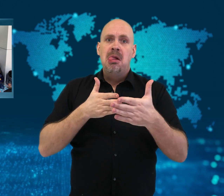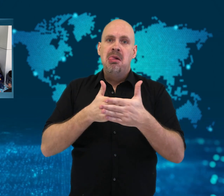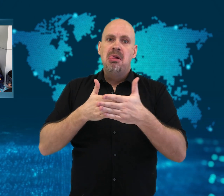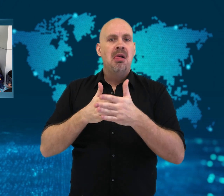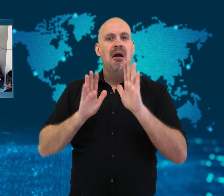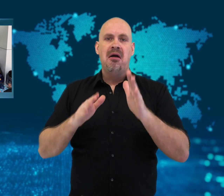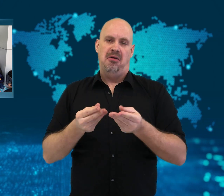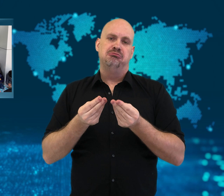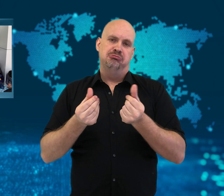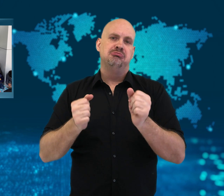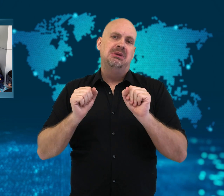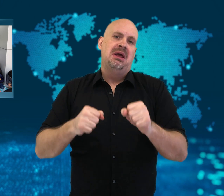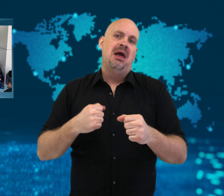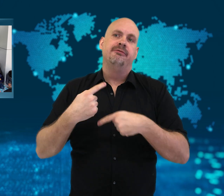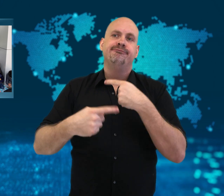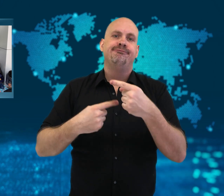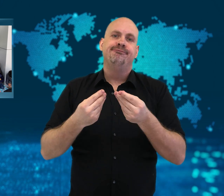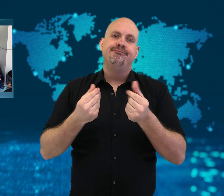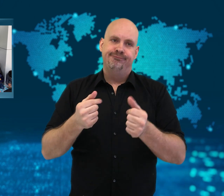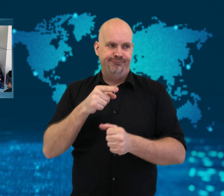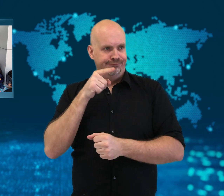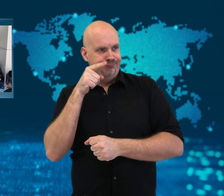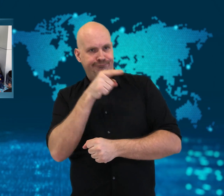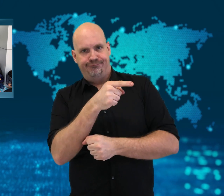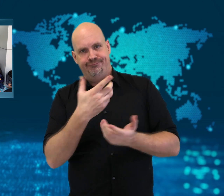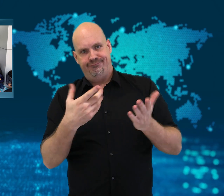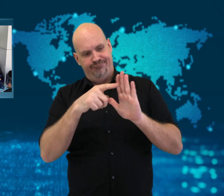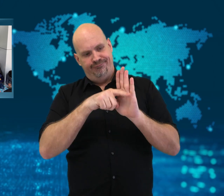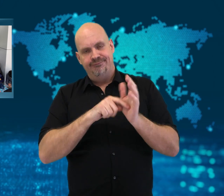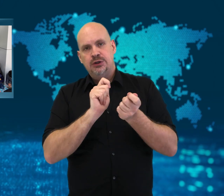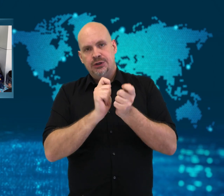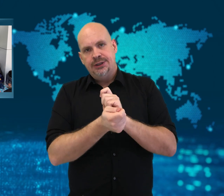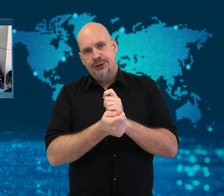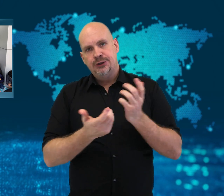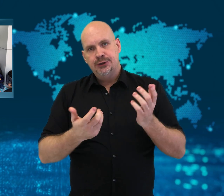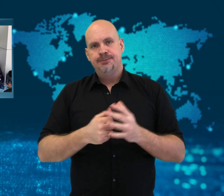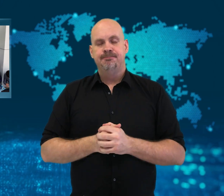for undocumented people to become US citizens.